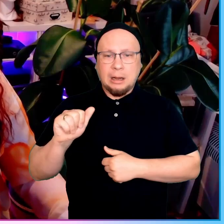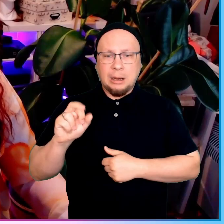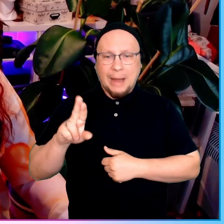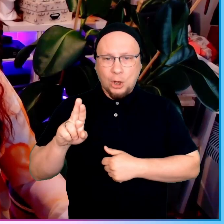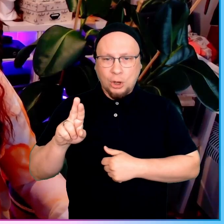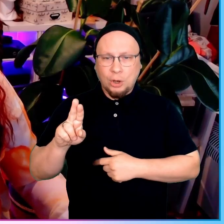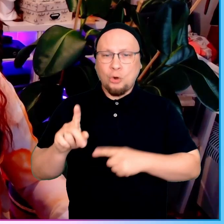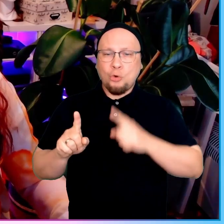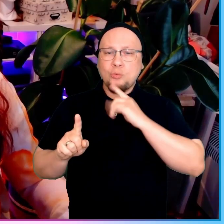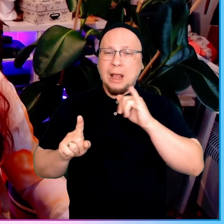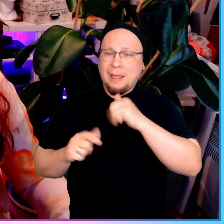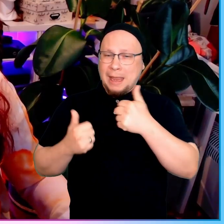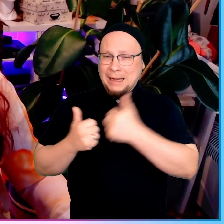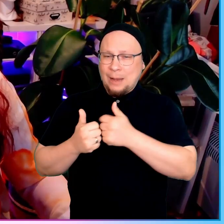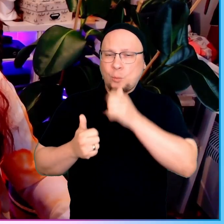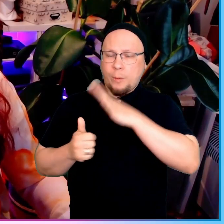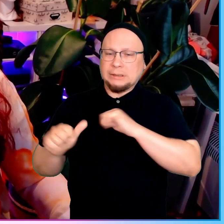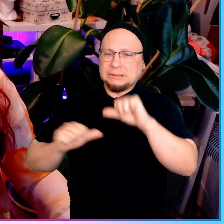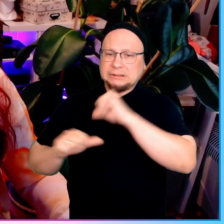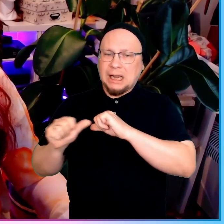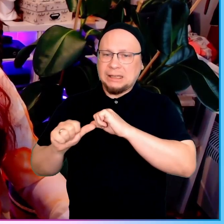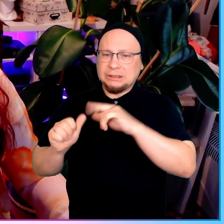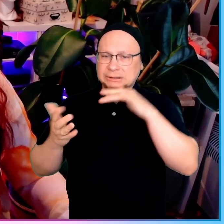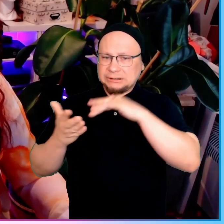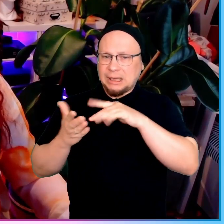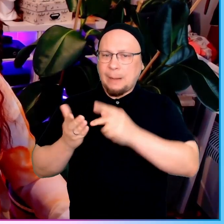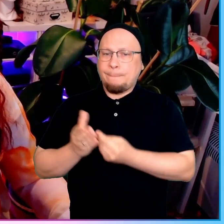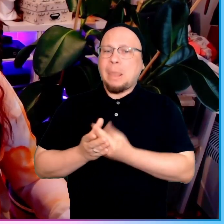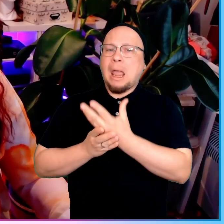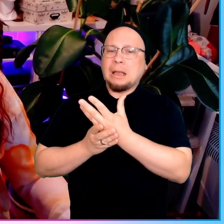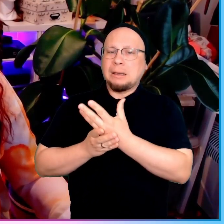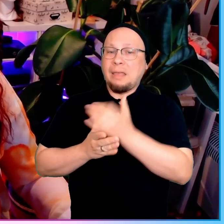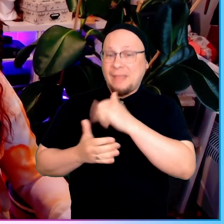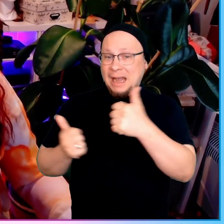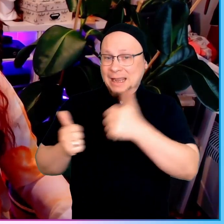In this game you’re working towards finishing a botanical research book, Forgotten Flora,